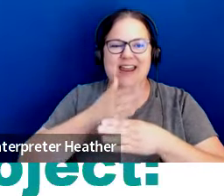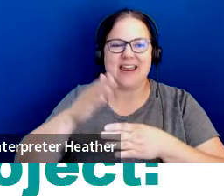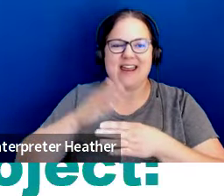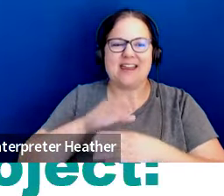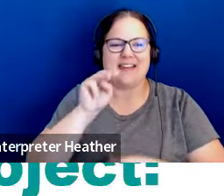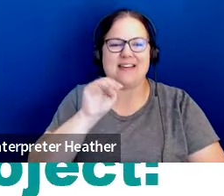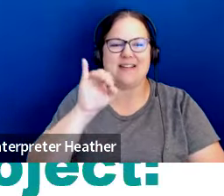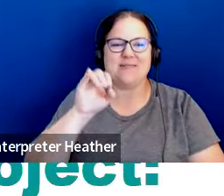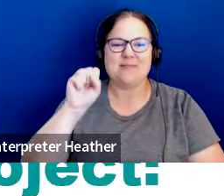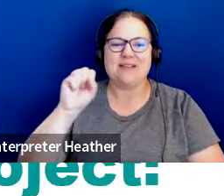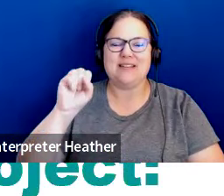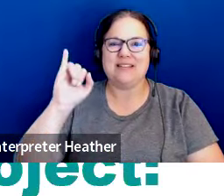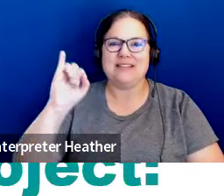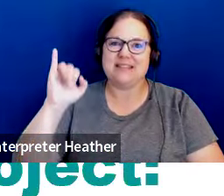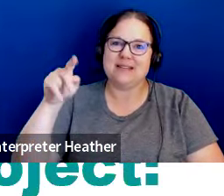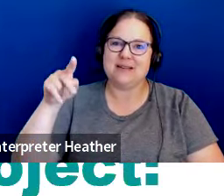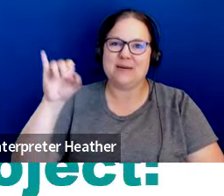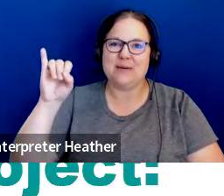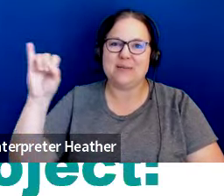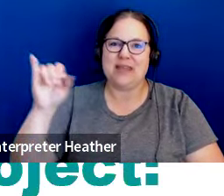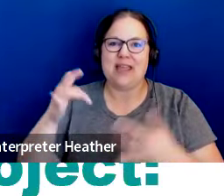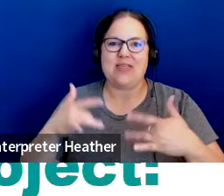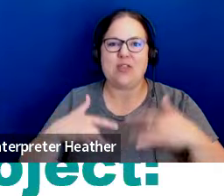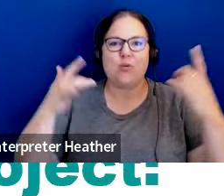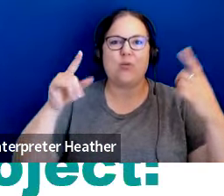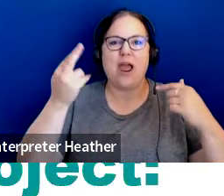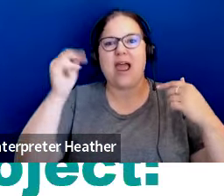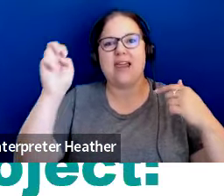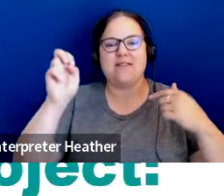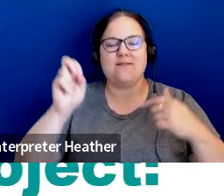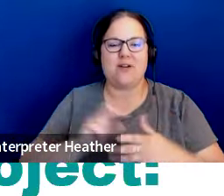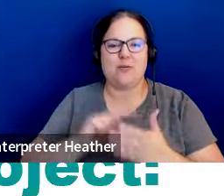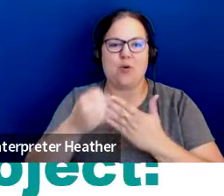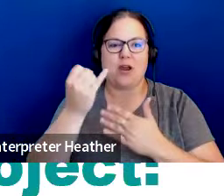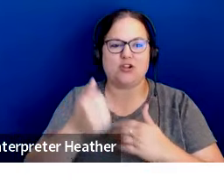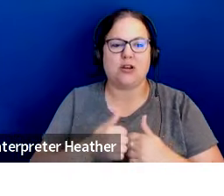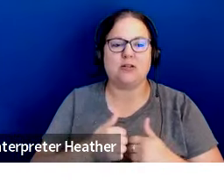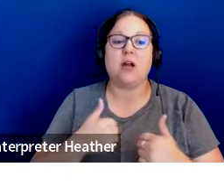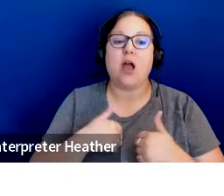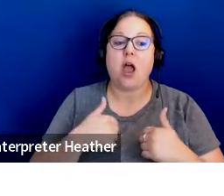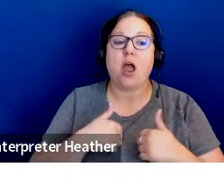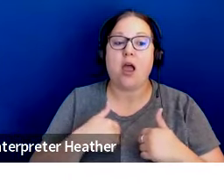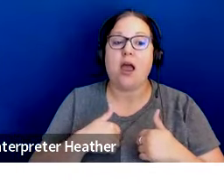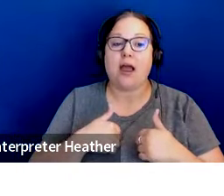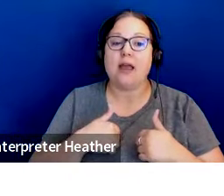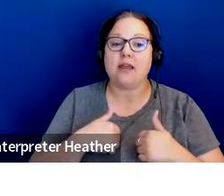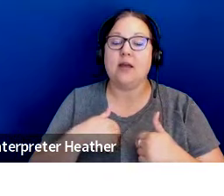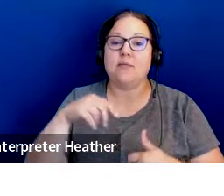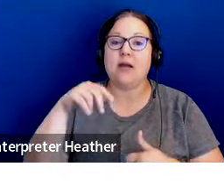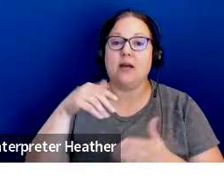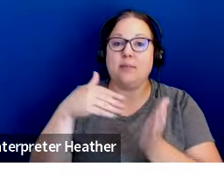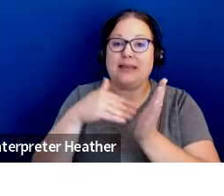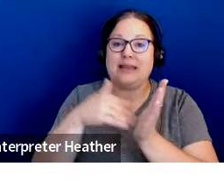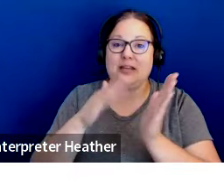Project. Next slide. I am a developmental behavioral pediatrician, and I just wanted